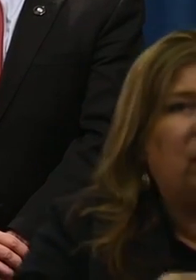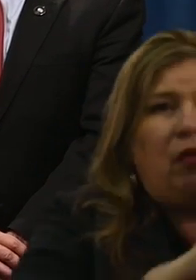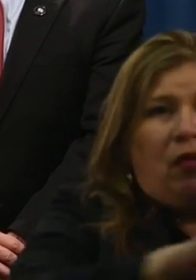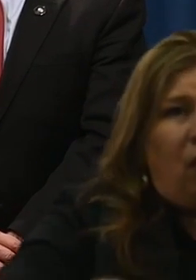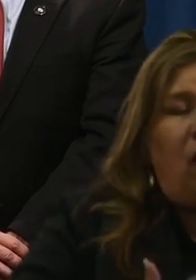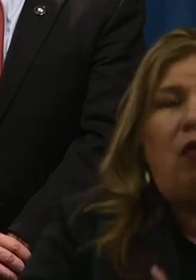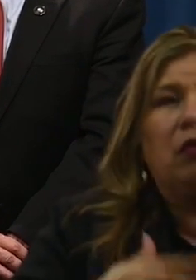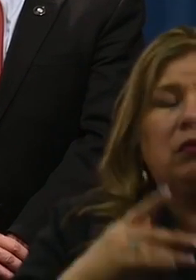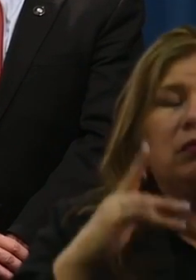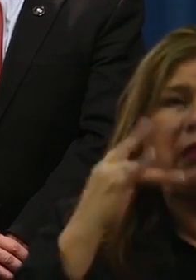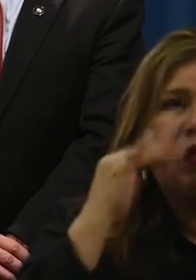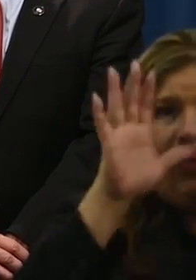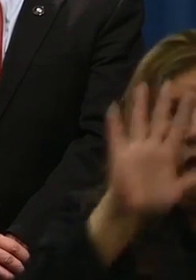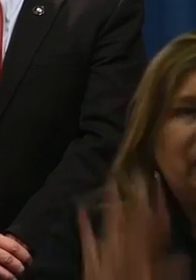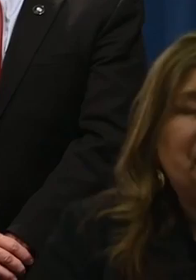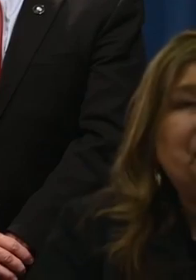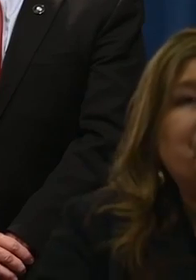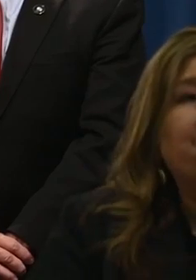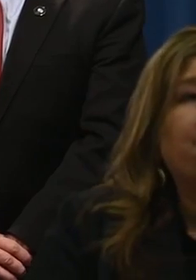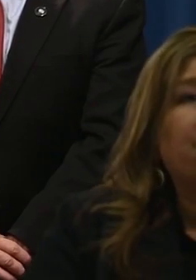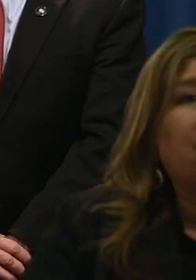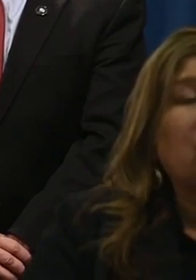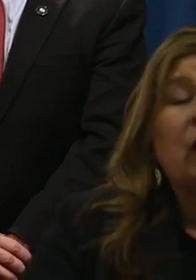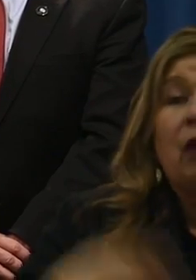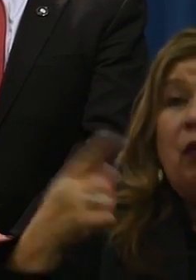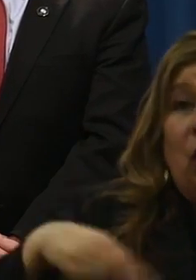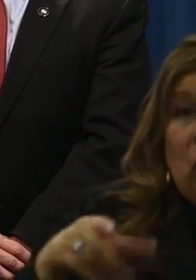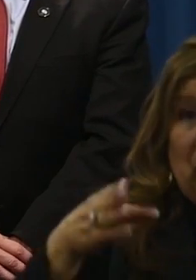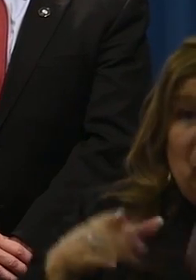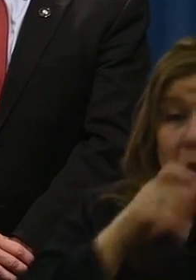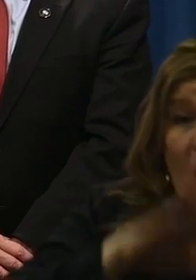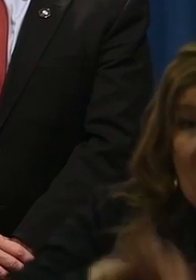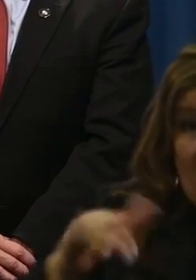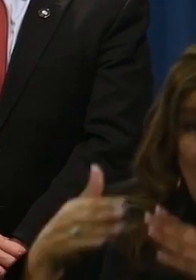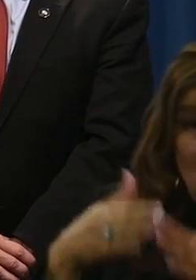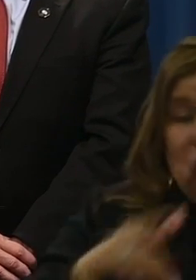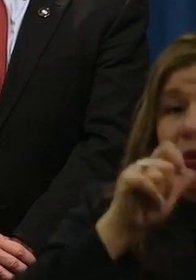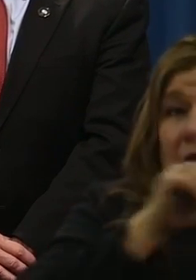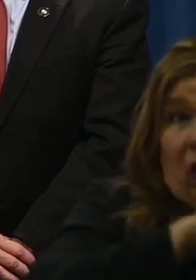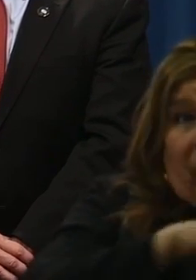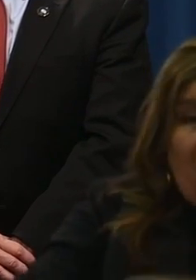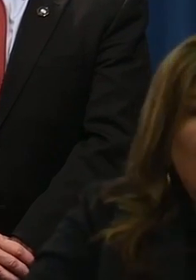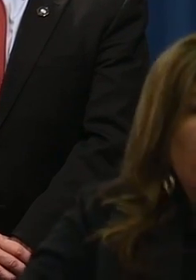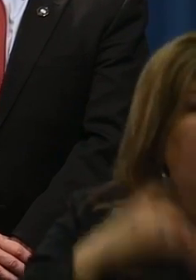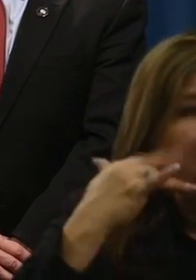of California, those that are not California residents the CDC is advancing